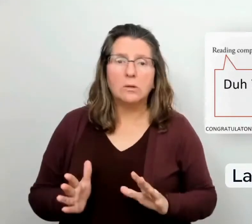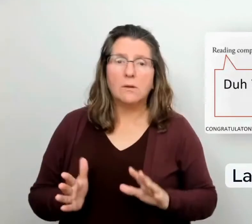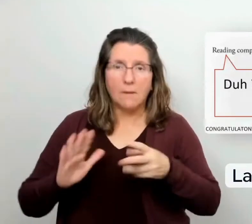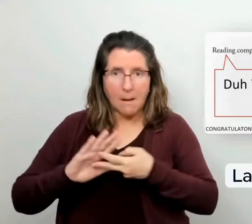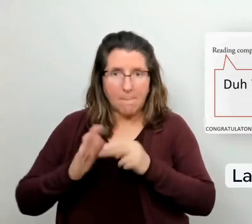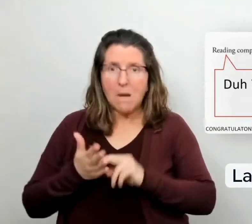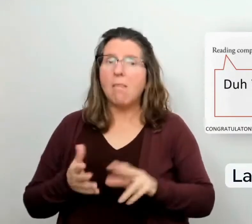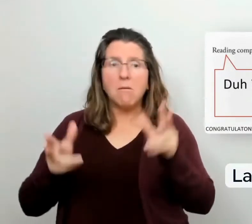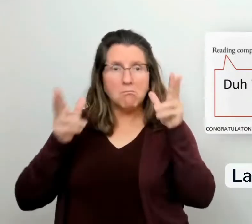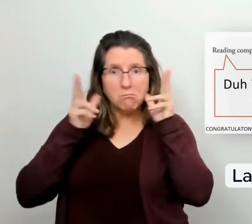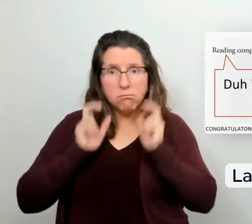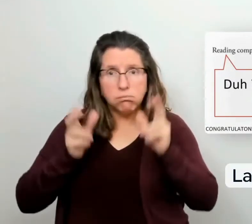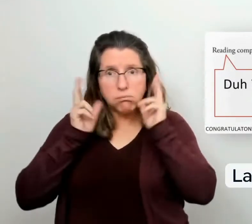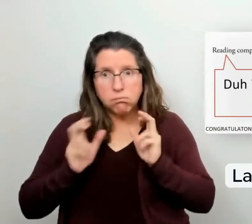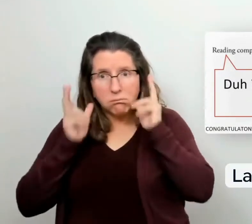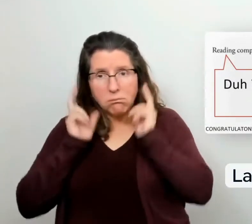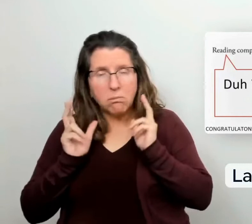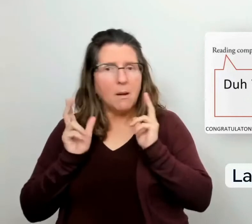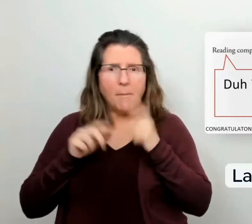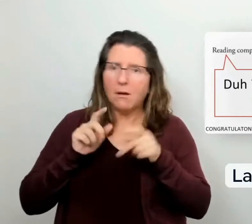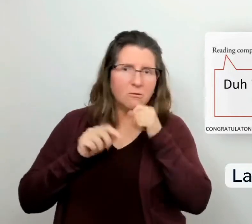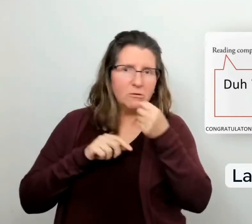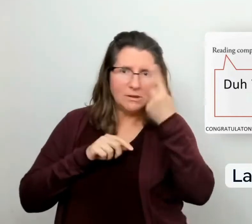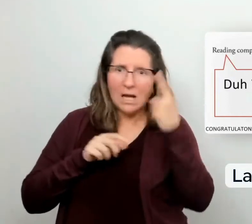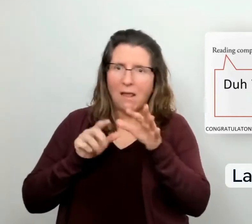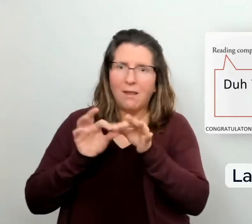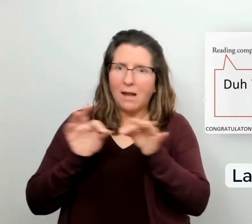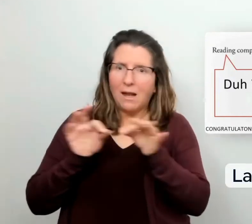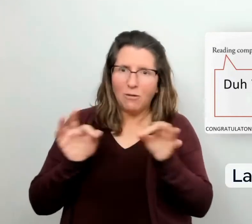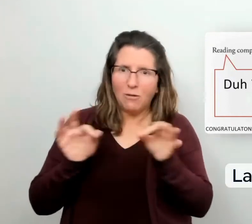It reinforces the listening skills, even though they may not understand it all.